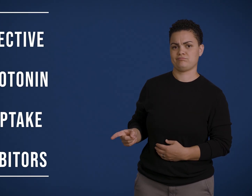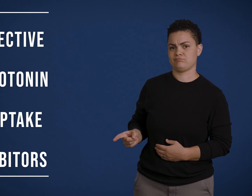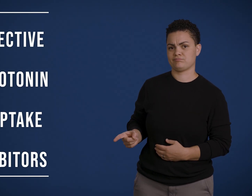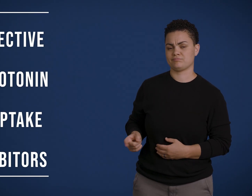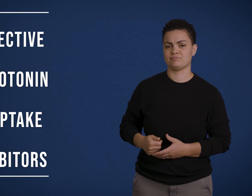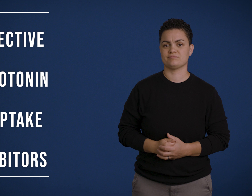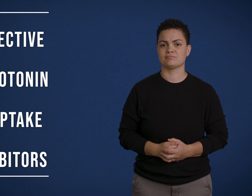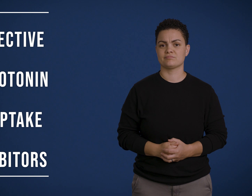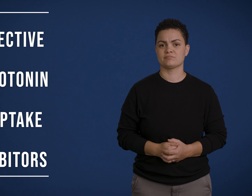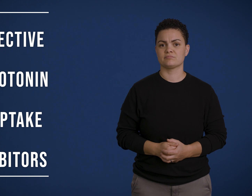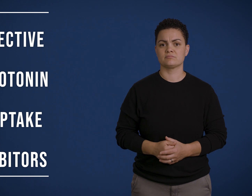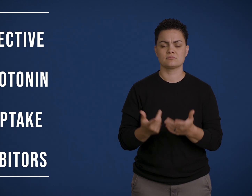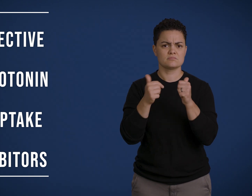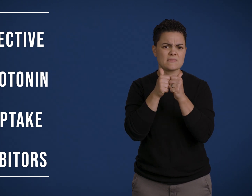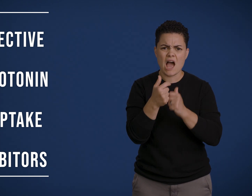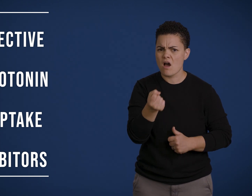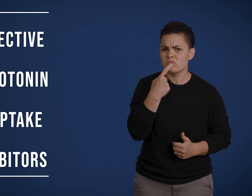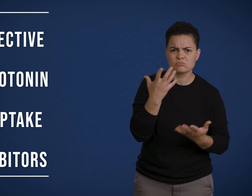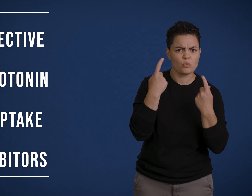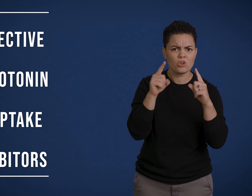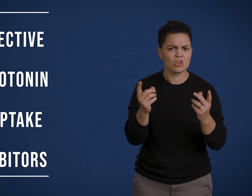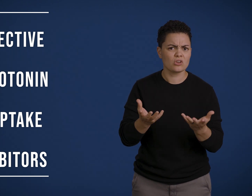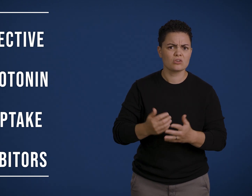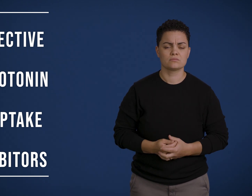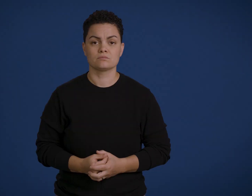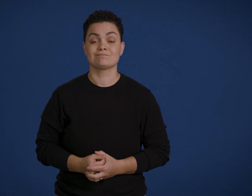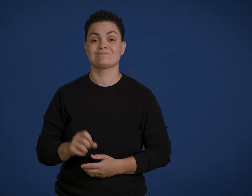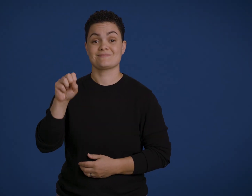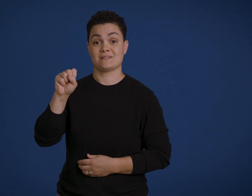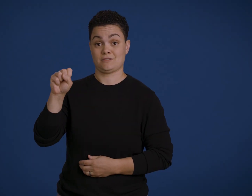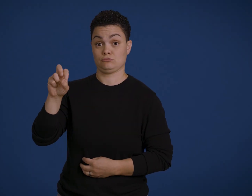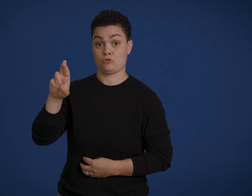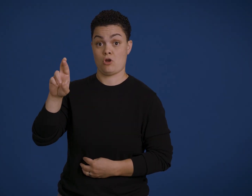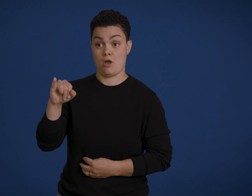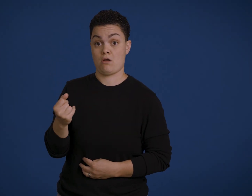Selective Serotonin Re-uptake Inhibitors.